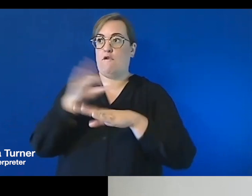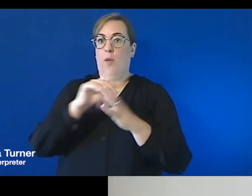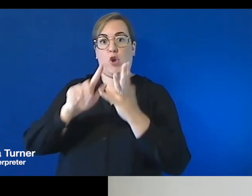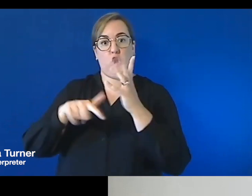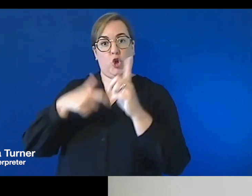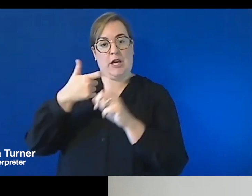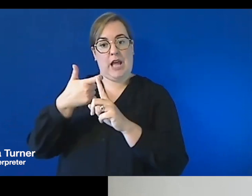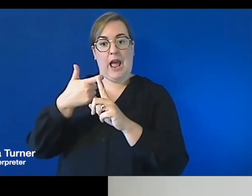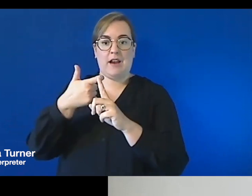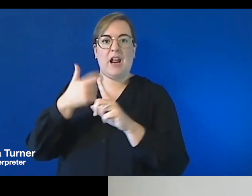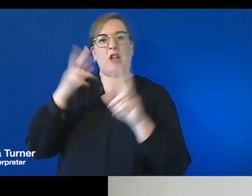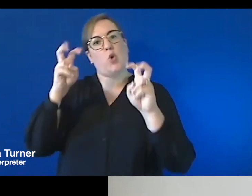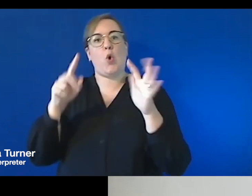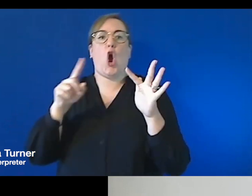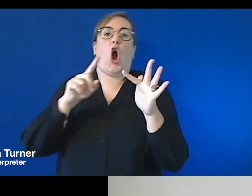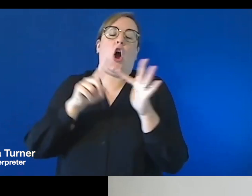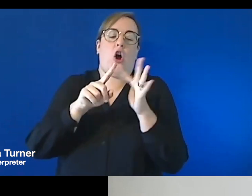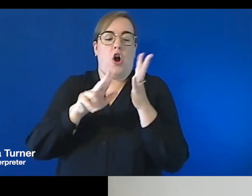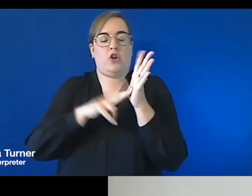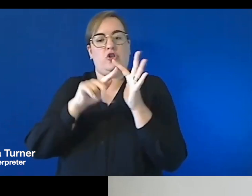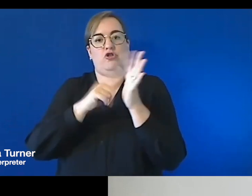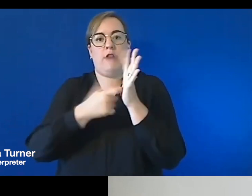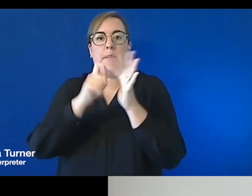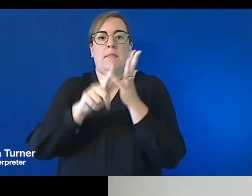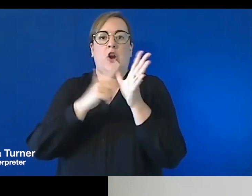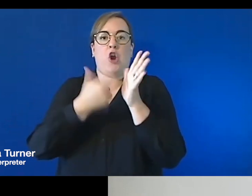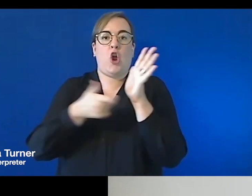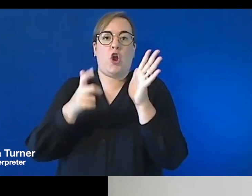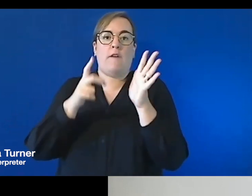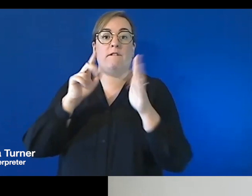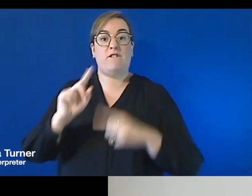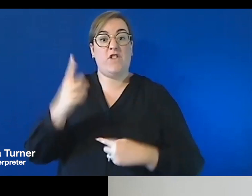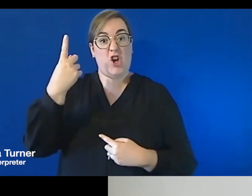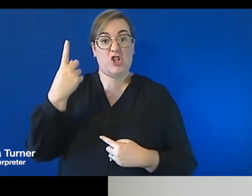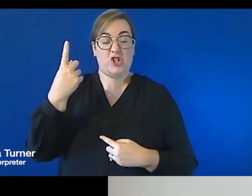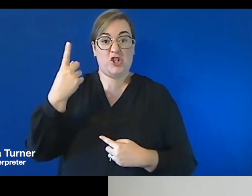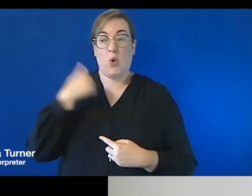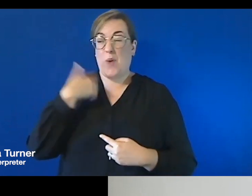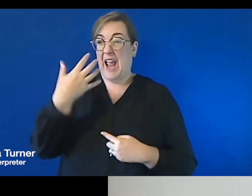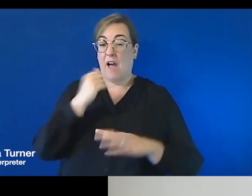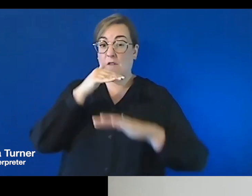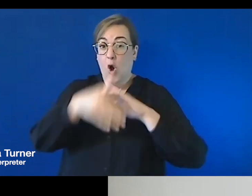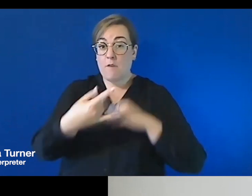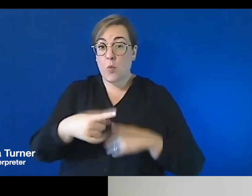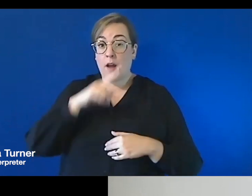First. It's very active in Asia Pacific as well. We attracted over 100 million dollars